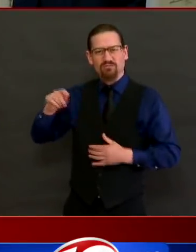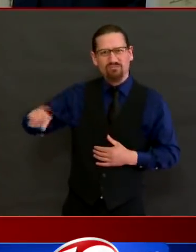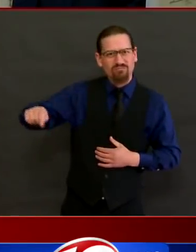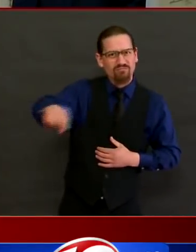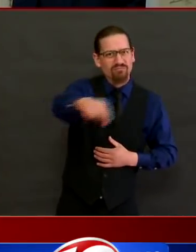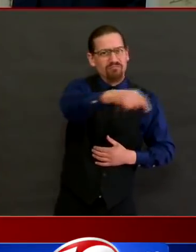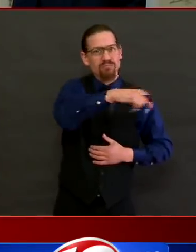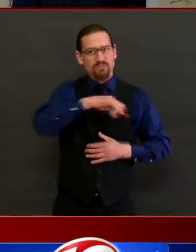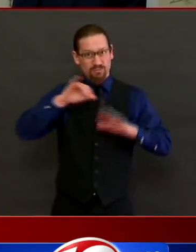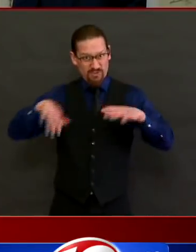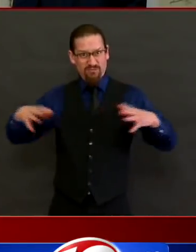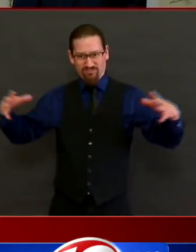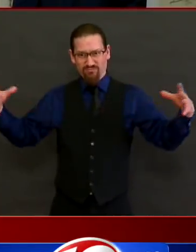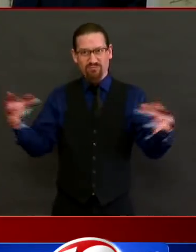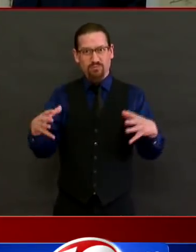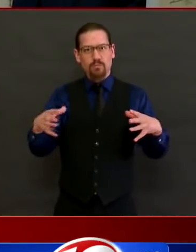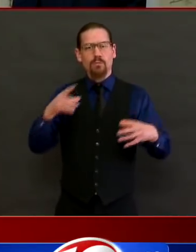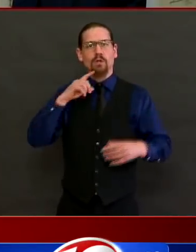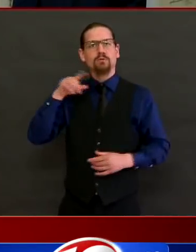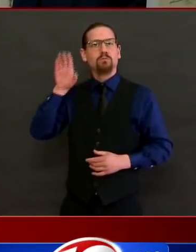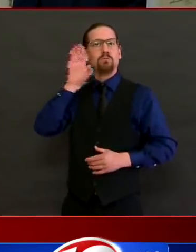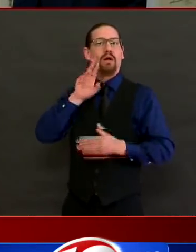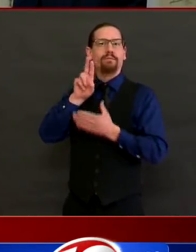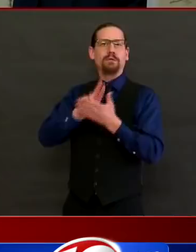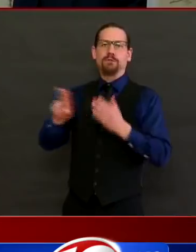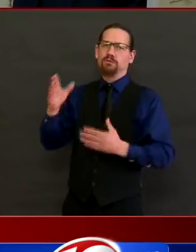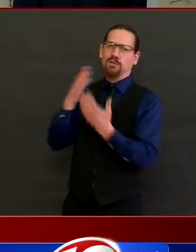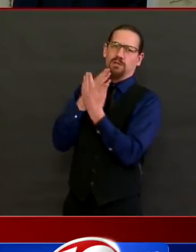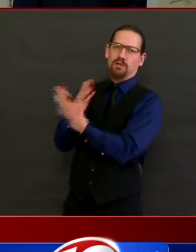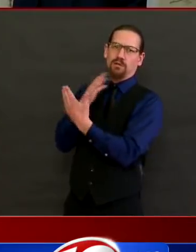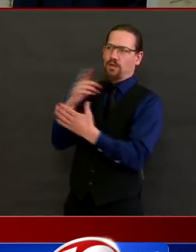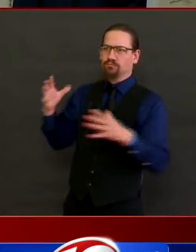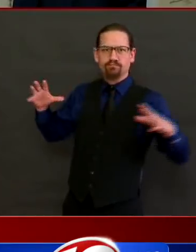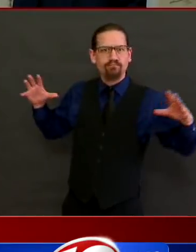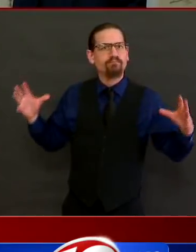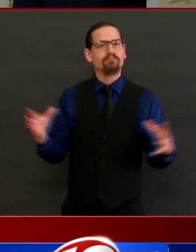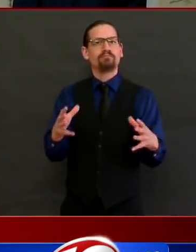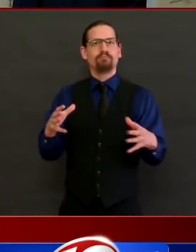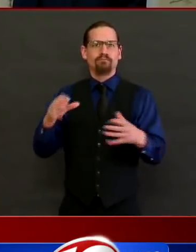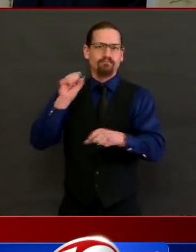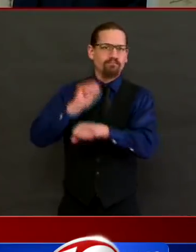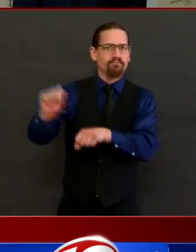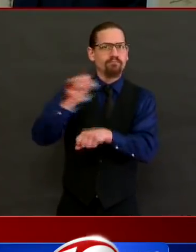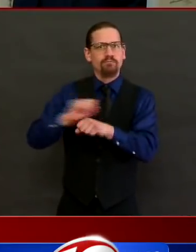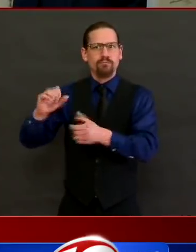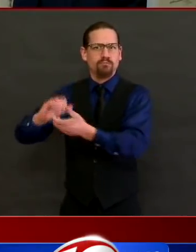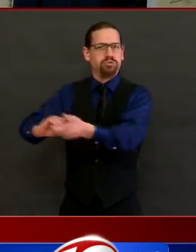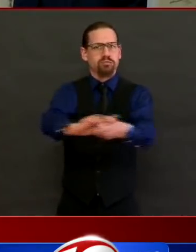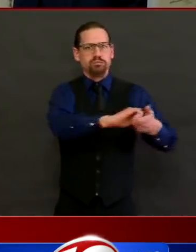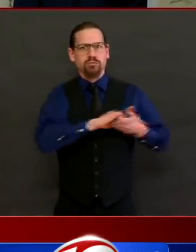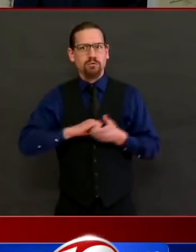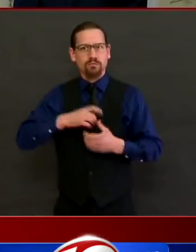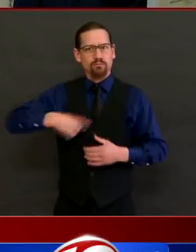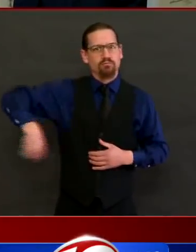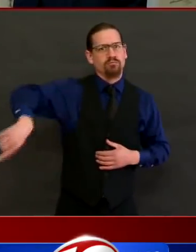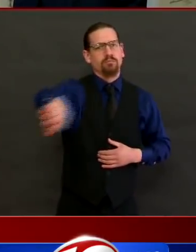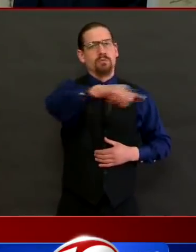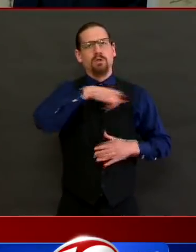STATISTICIANS AND PUBLIC HEALTH EXPERTS AND EPIDEMIOLOGISTS. THANK YOU FOR BEING A GREAT PARTNER.